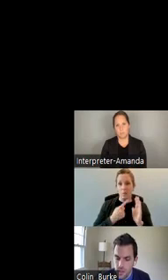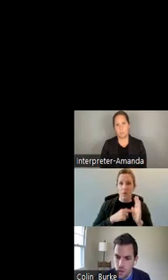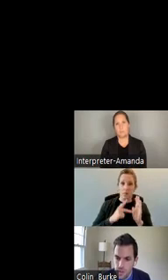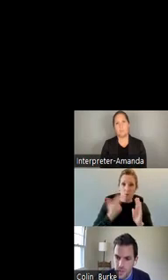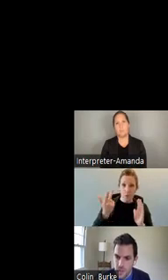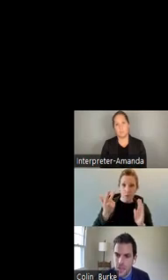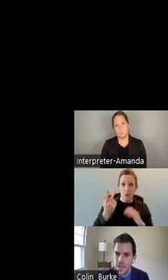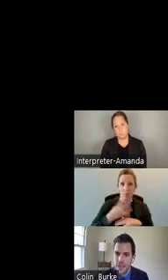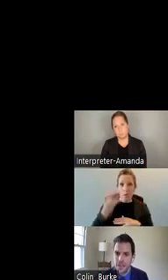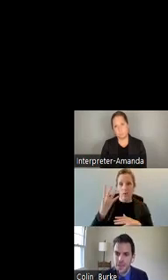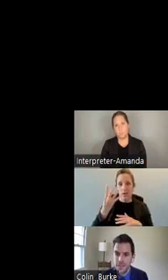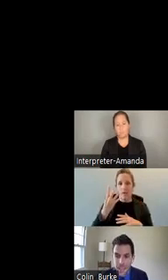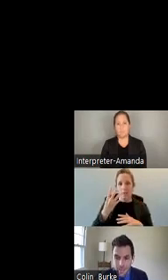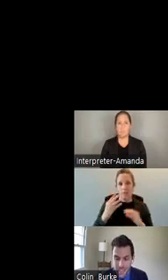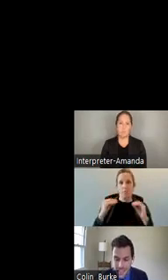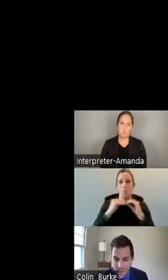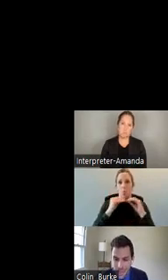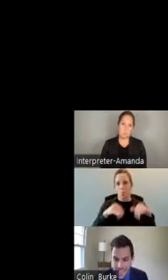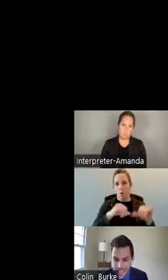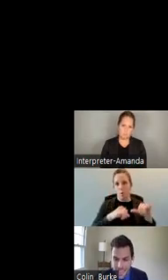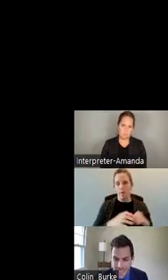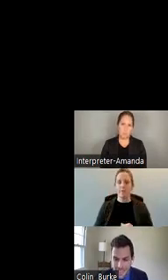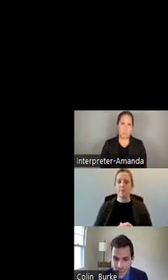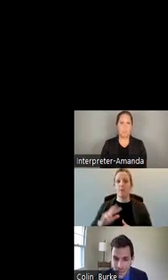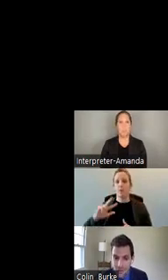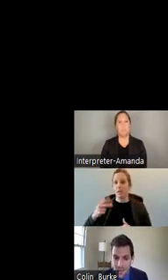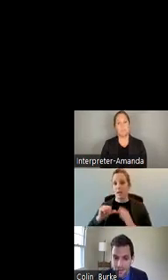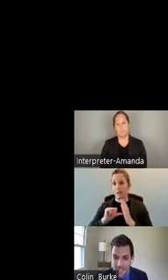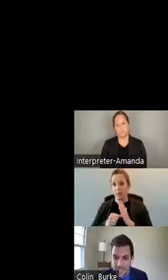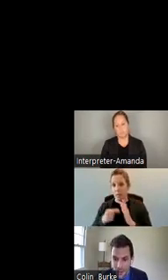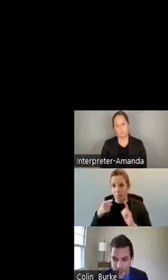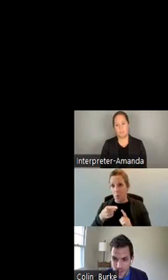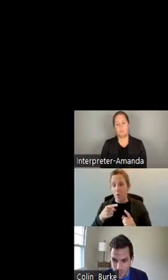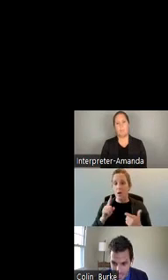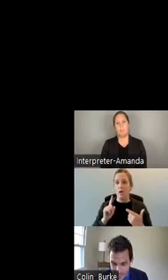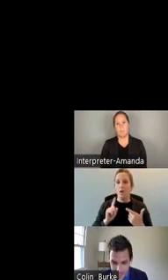experiencing homelessness the second big takeaway I think is these are incredibly large ranges